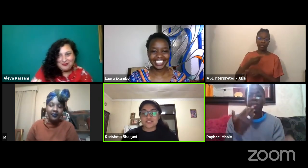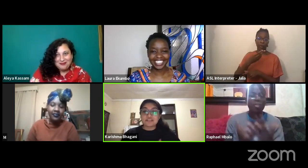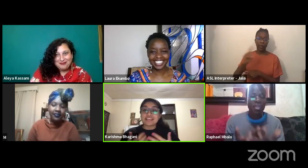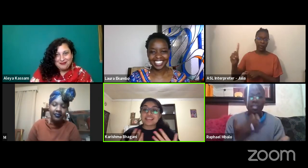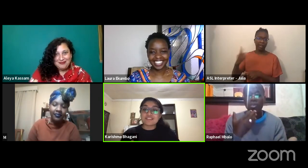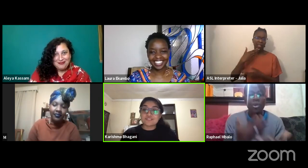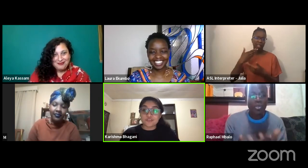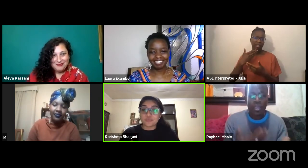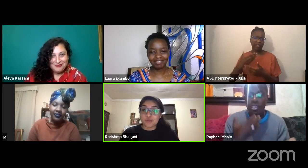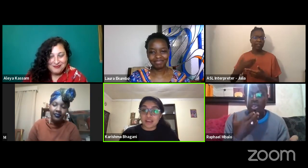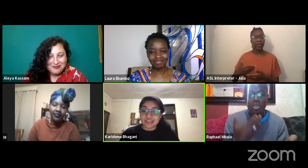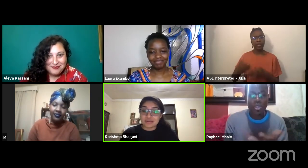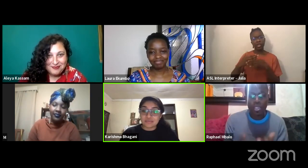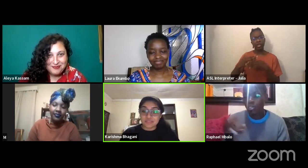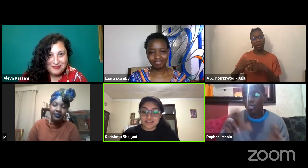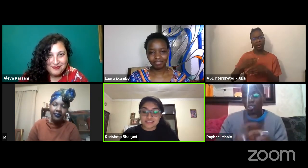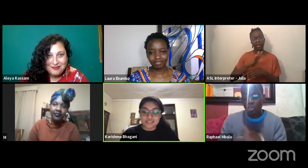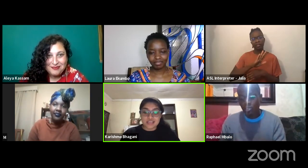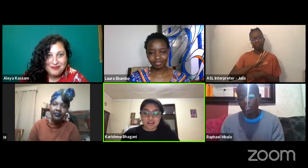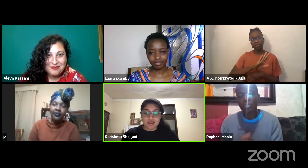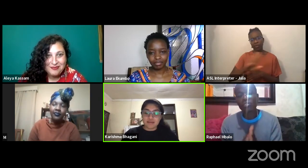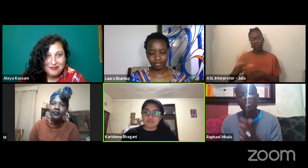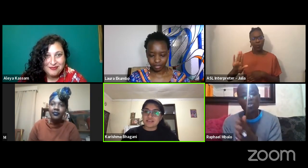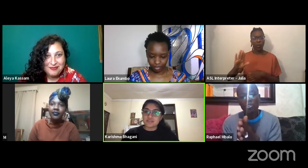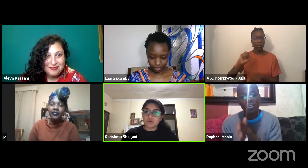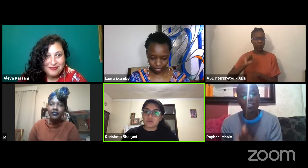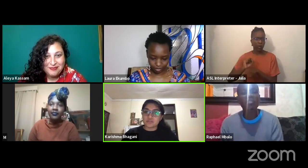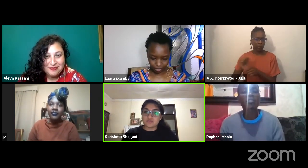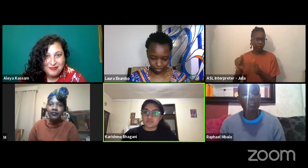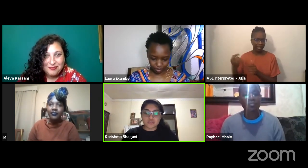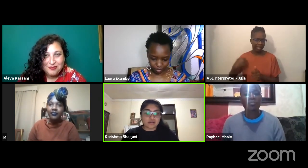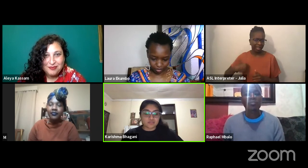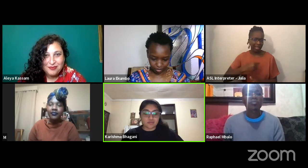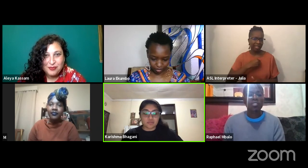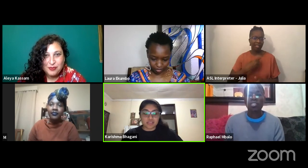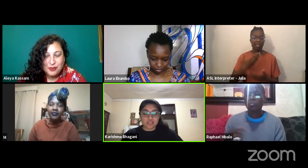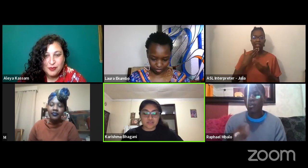sharing the gift of the work with us and being so open to channels of communication.